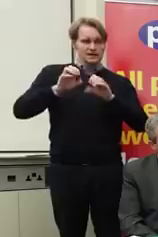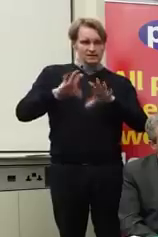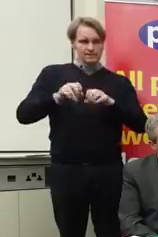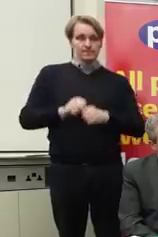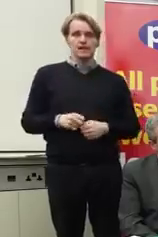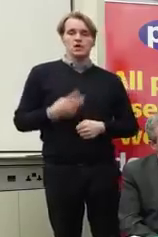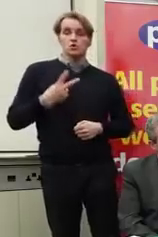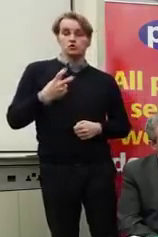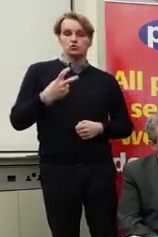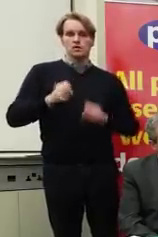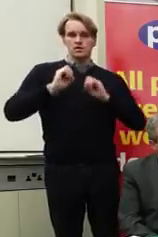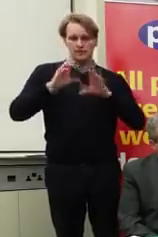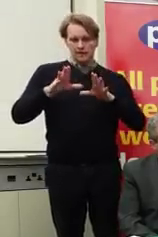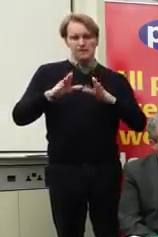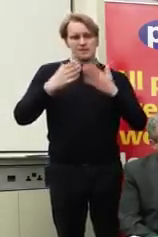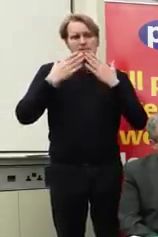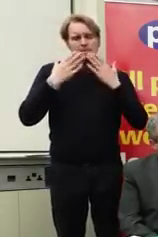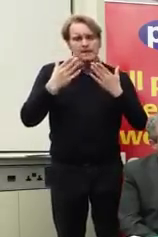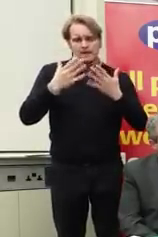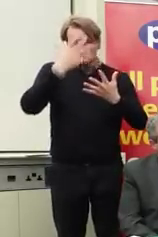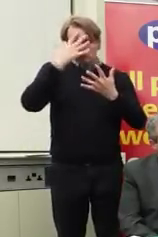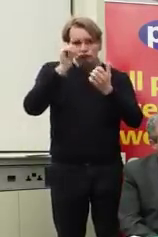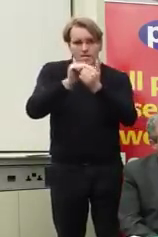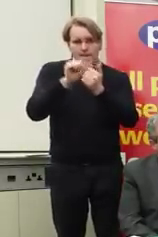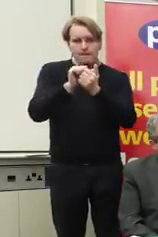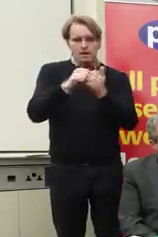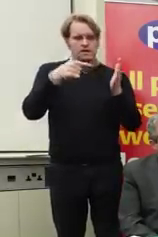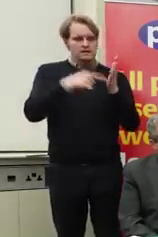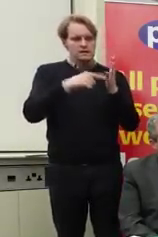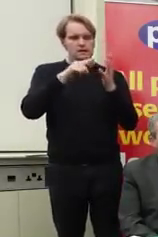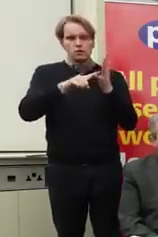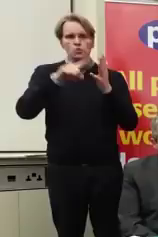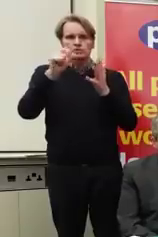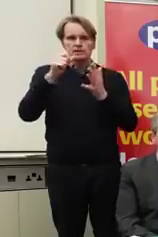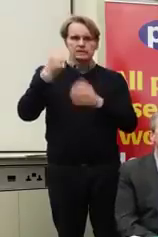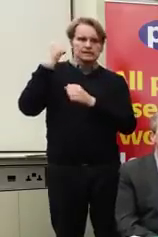can you please remember to try and attend the TUC demo on the 12th of May 'a